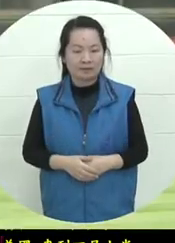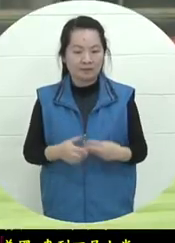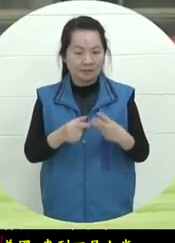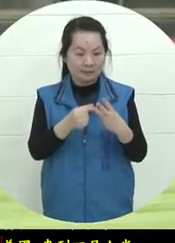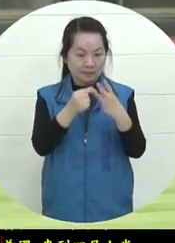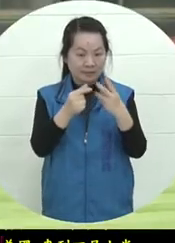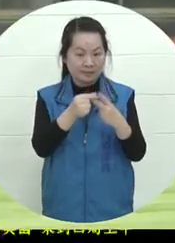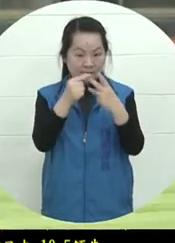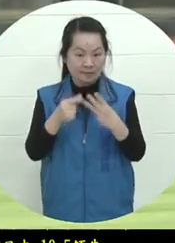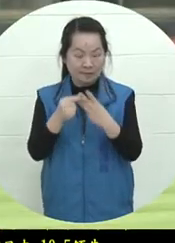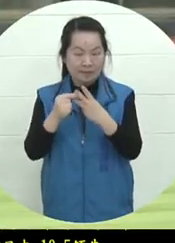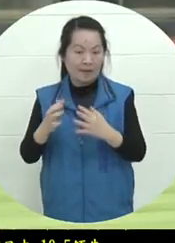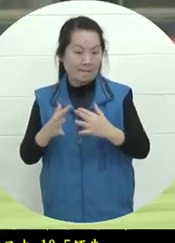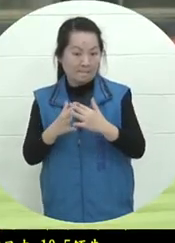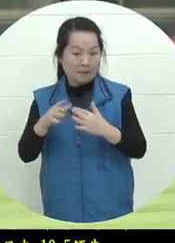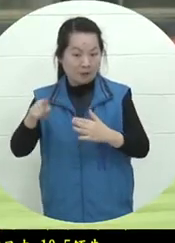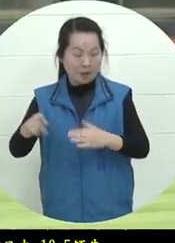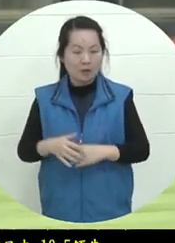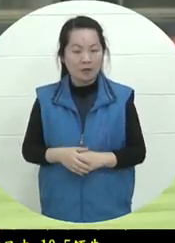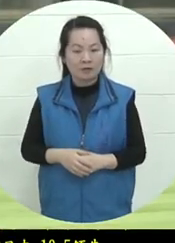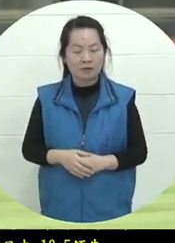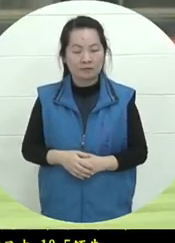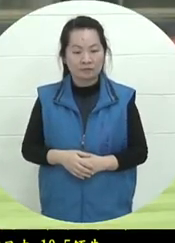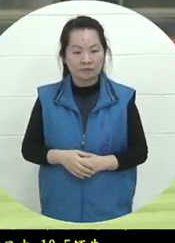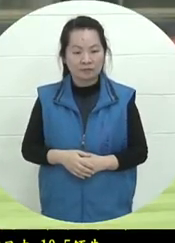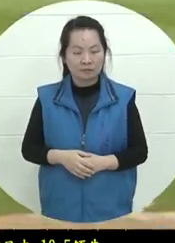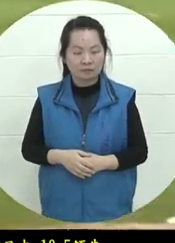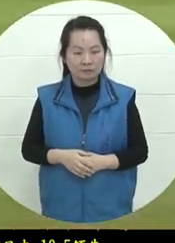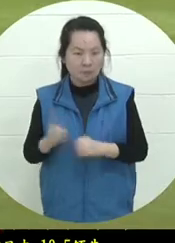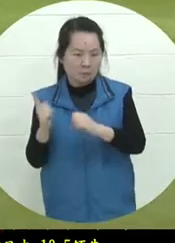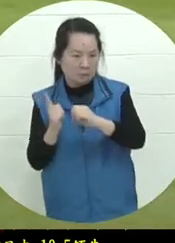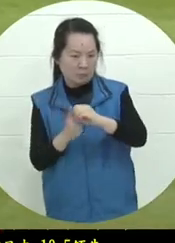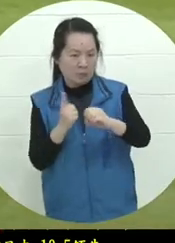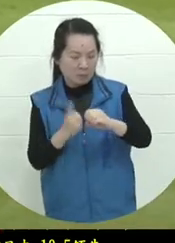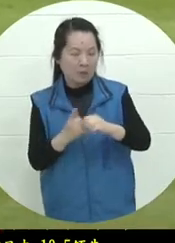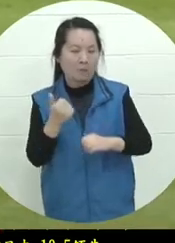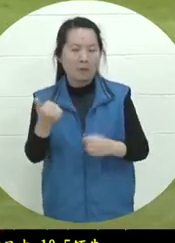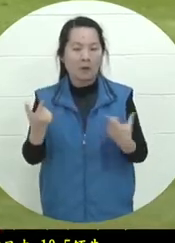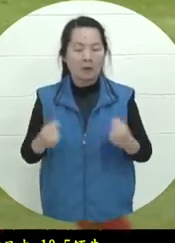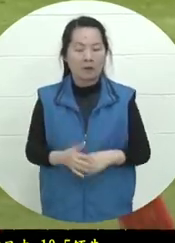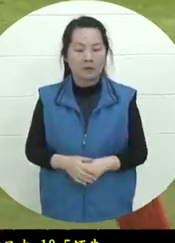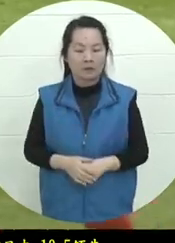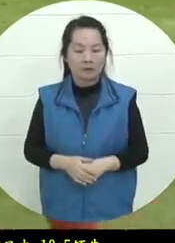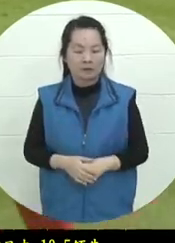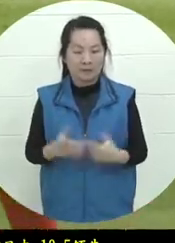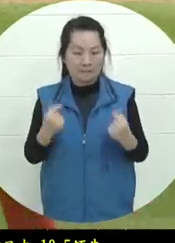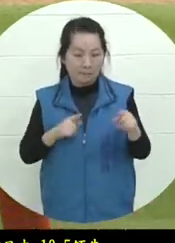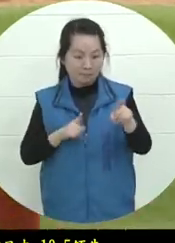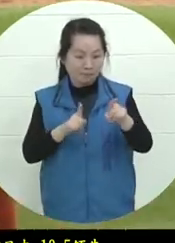In fact, the US team also showed a very good offensive ability. It once led 5:2 and then